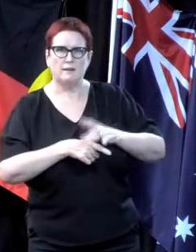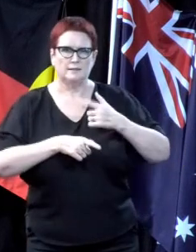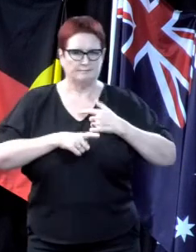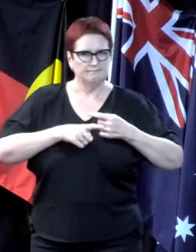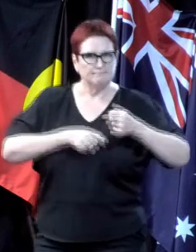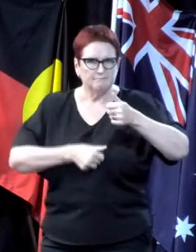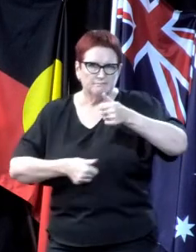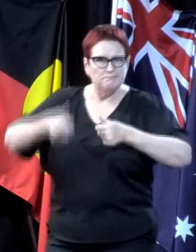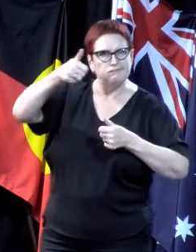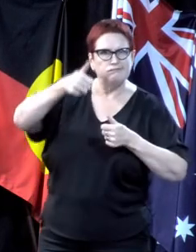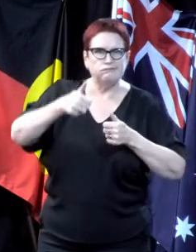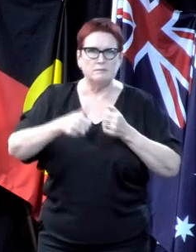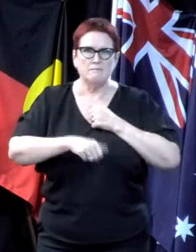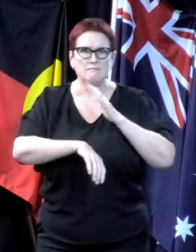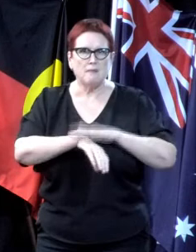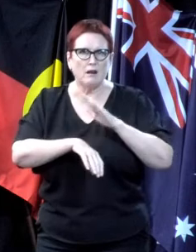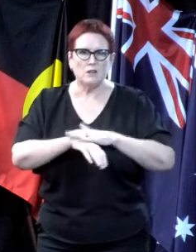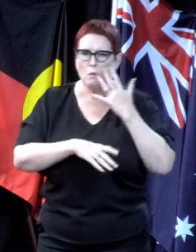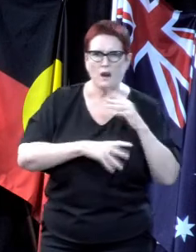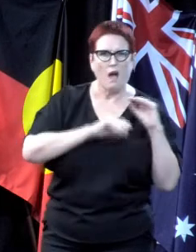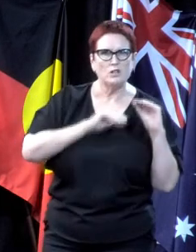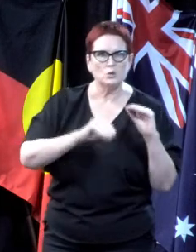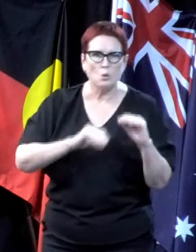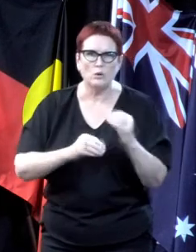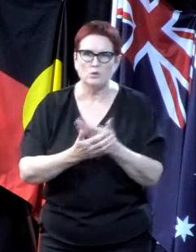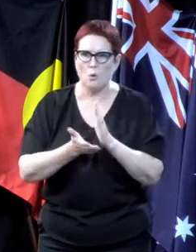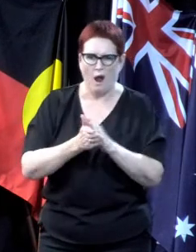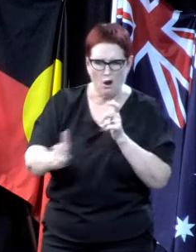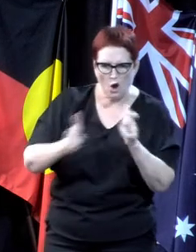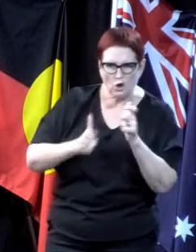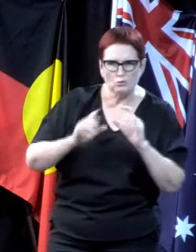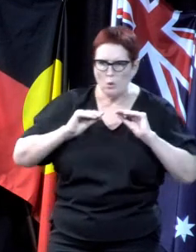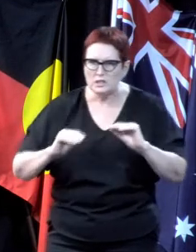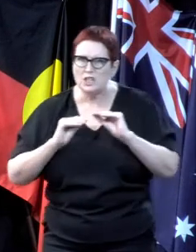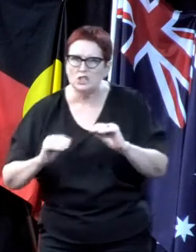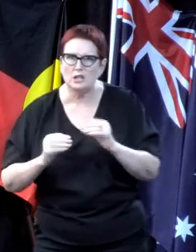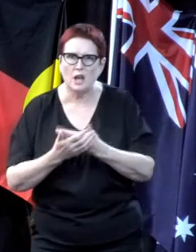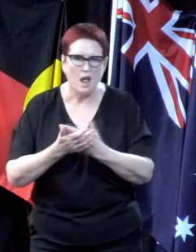instruction or the direction of the lesson or the management of student behaviour in the classroom.